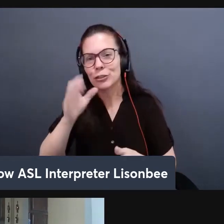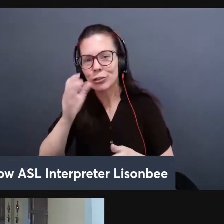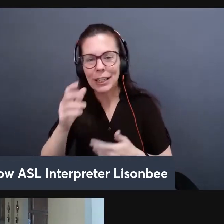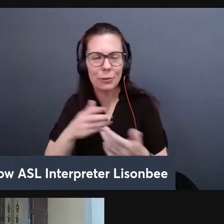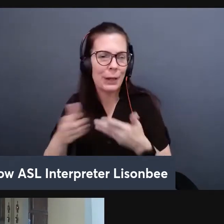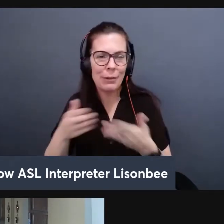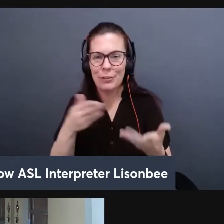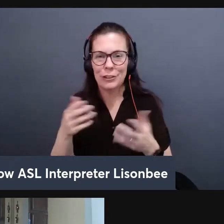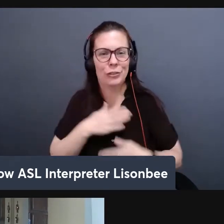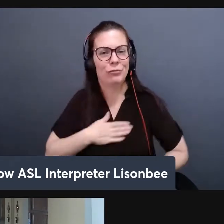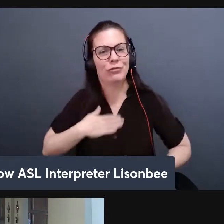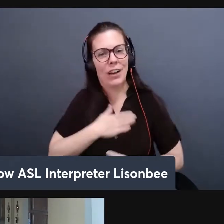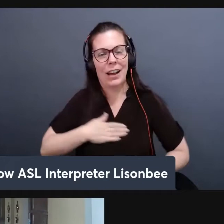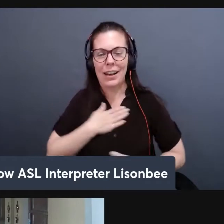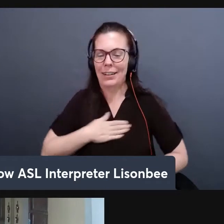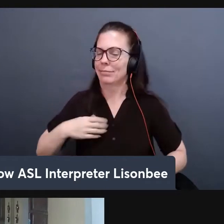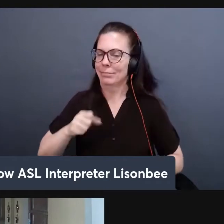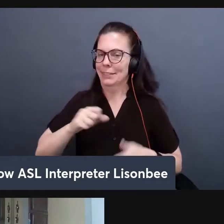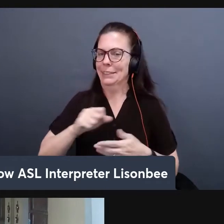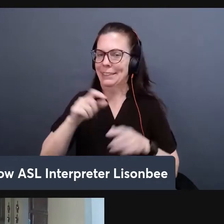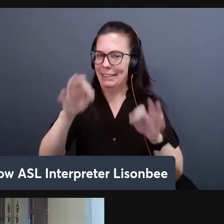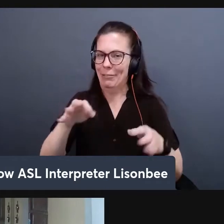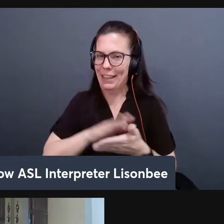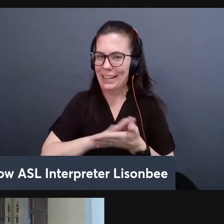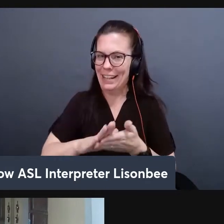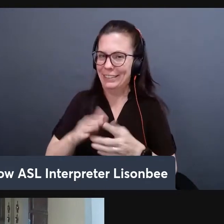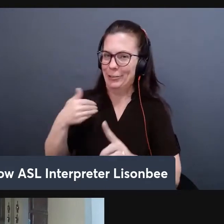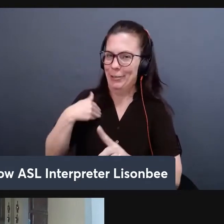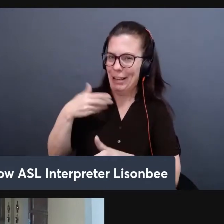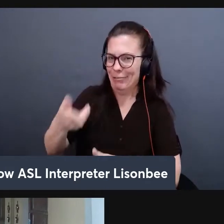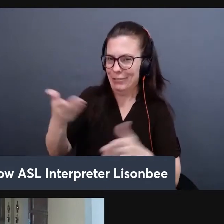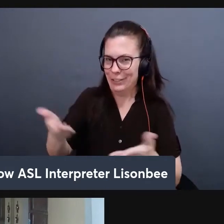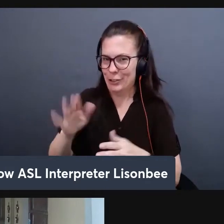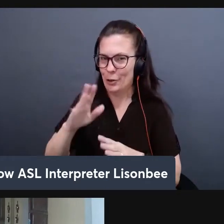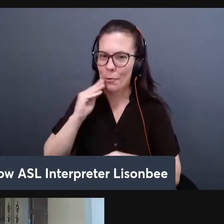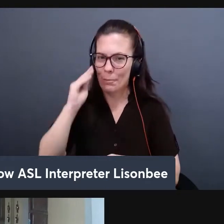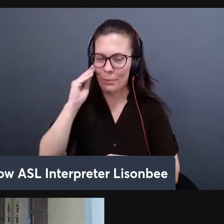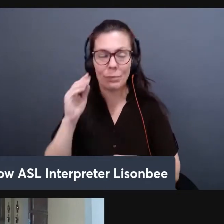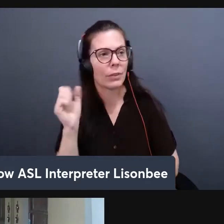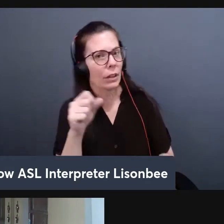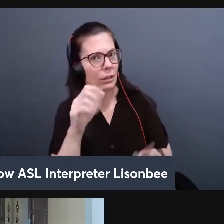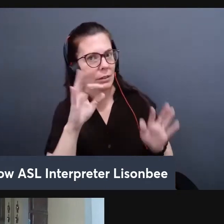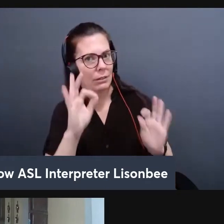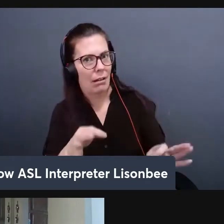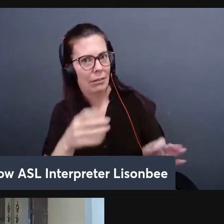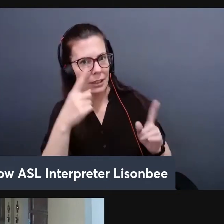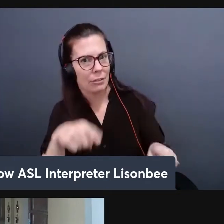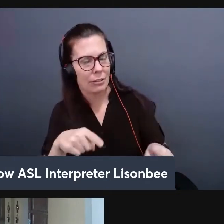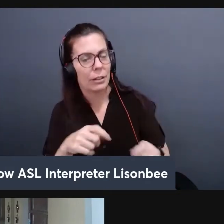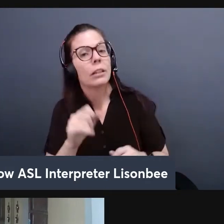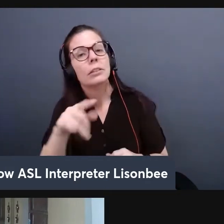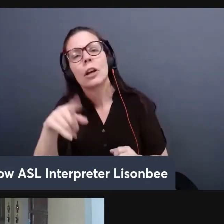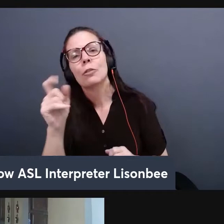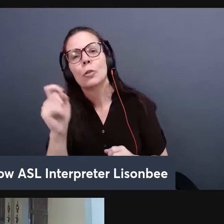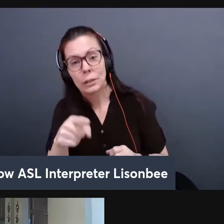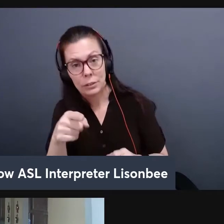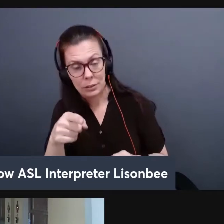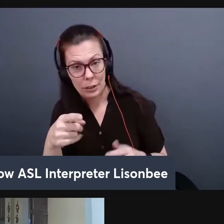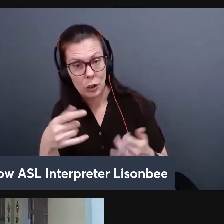So it's definitely a nice thing to have in your home. Definitely, so question for you on that. Do you play where you're allowed to spin it,